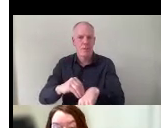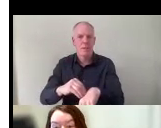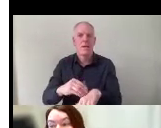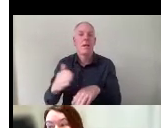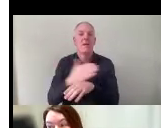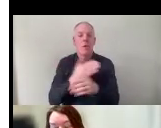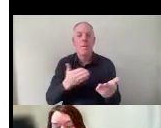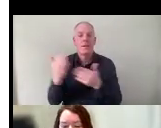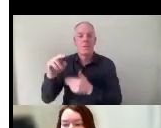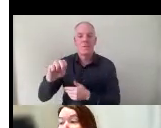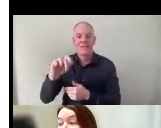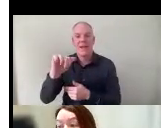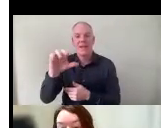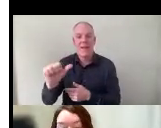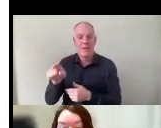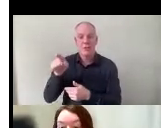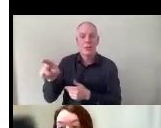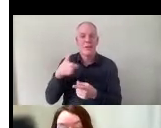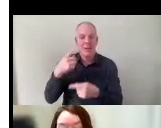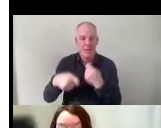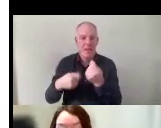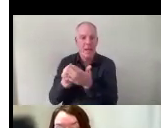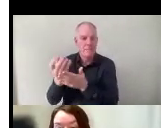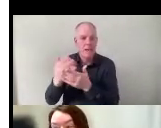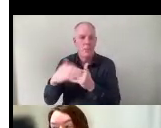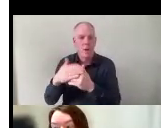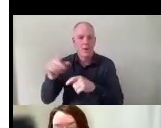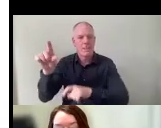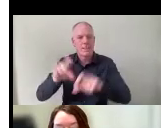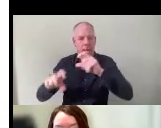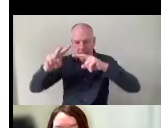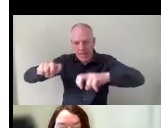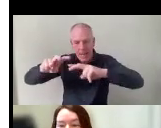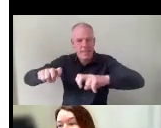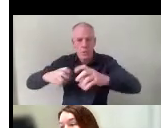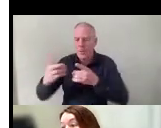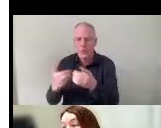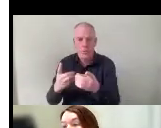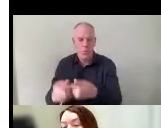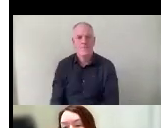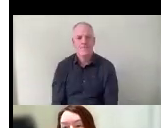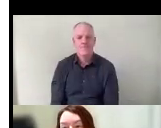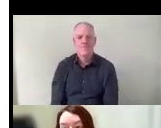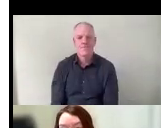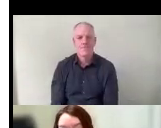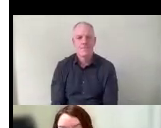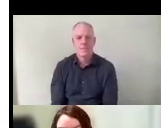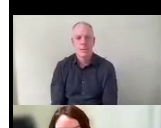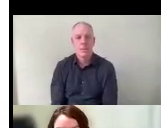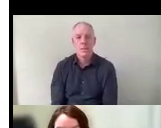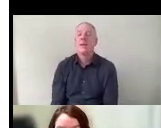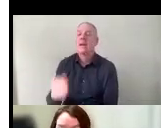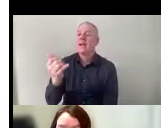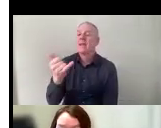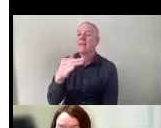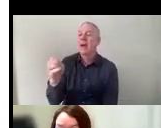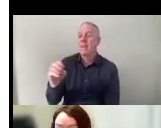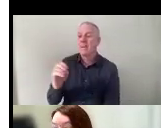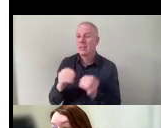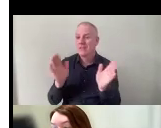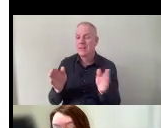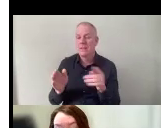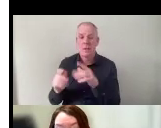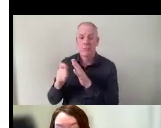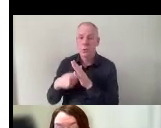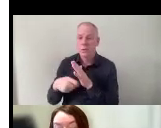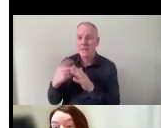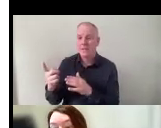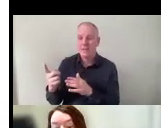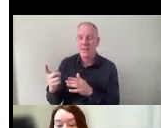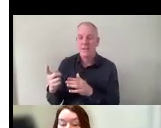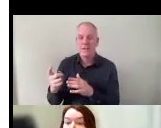Natalia, who's going to tell you a little bit more about the scientific analysis and round things up. So as Aoife mentioned, this project was a perfect example of how a